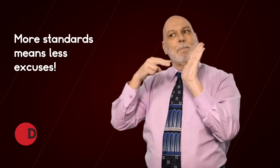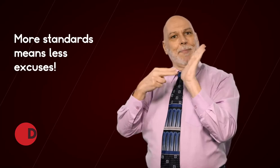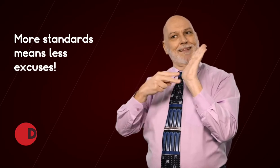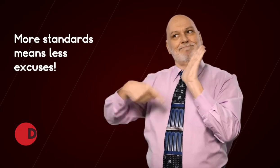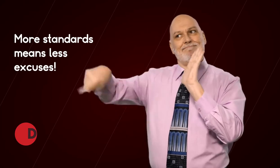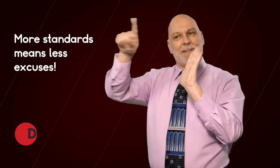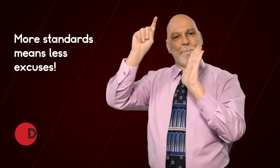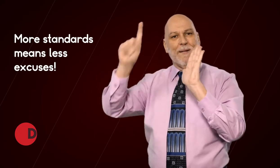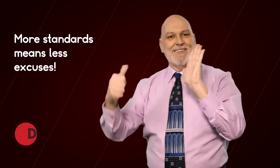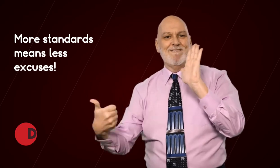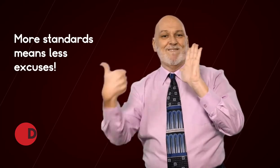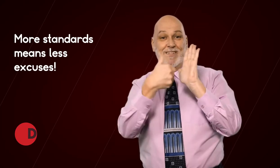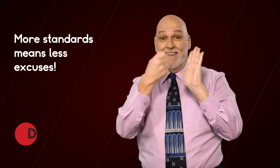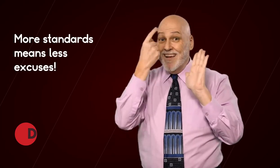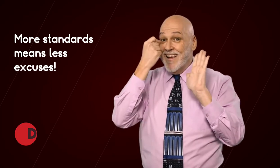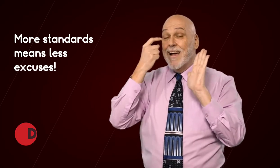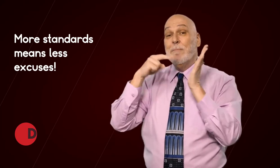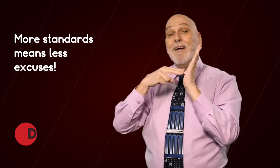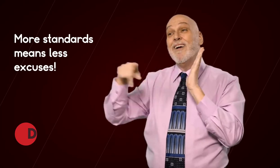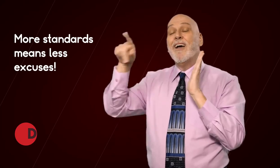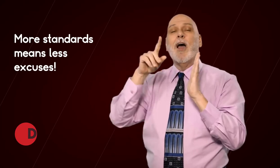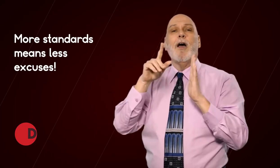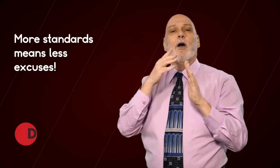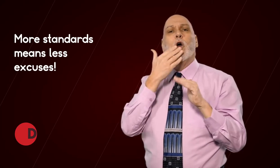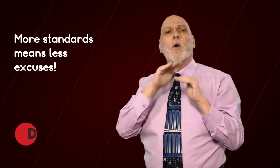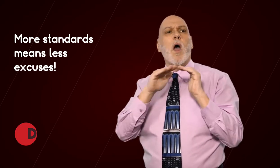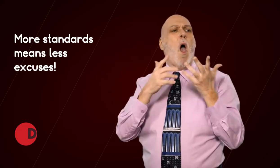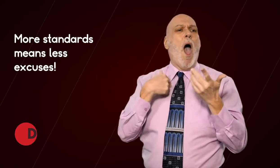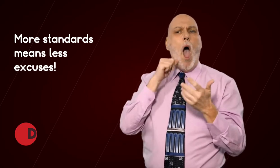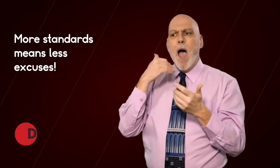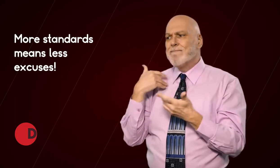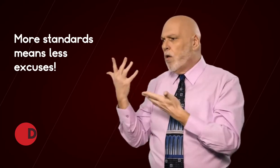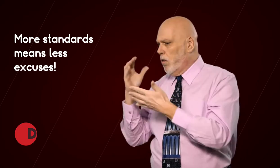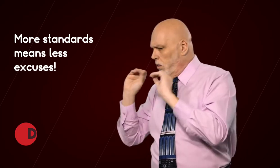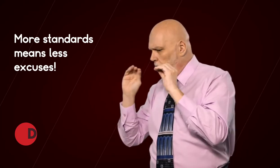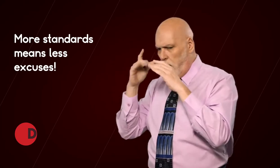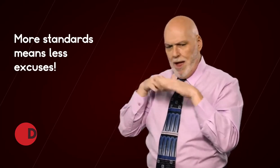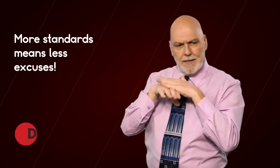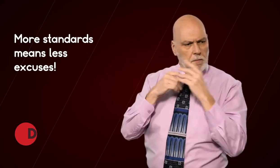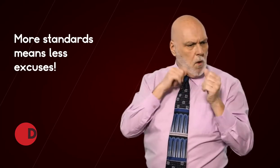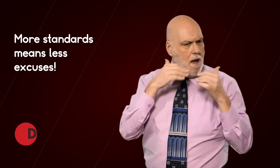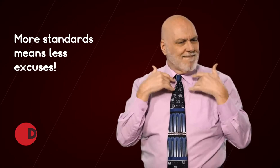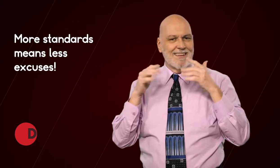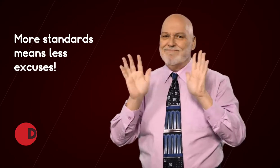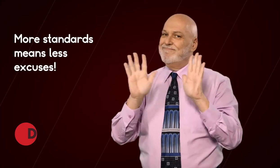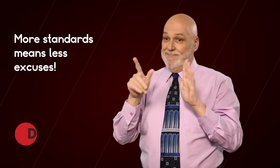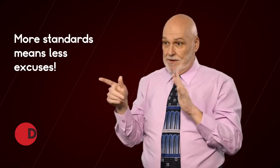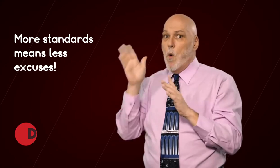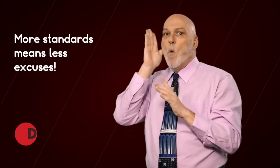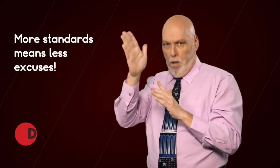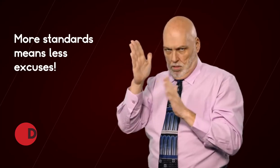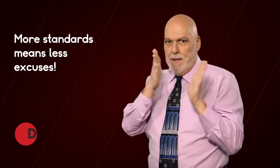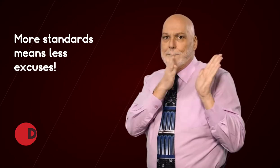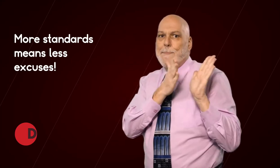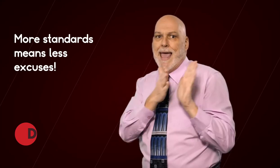then these organizations no longer have